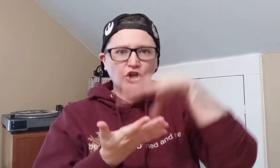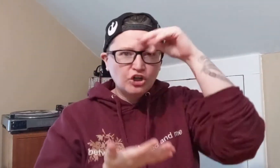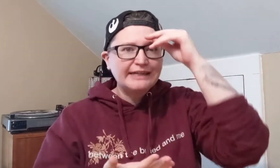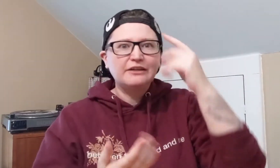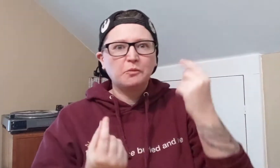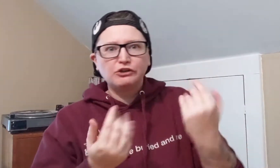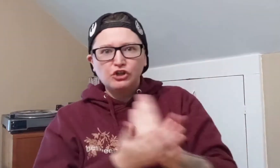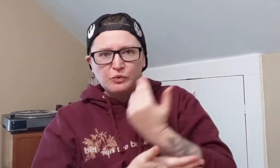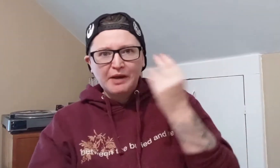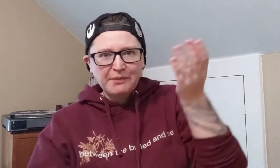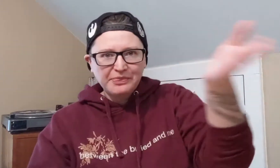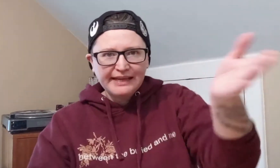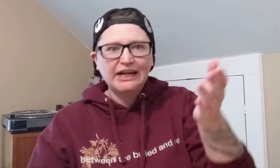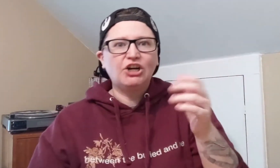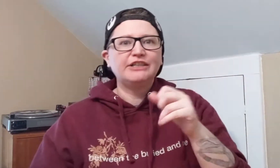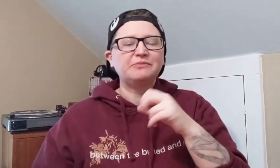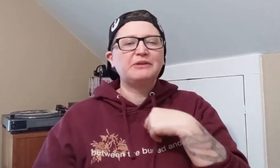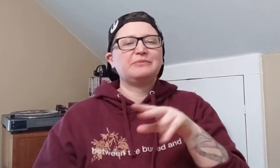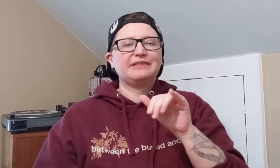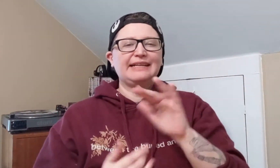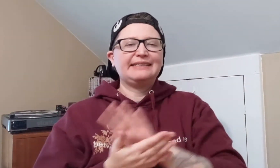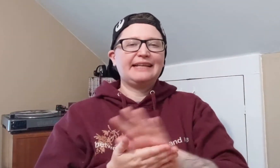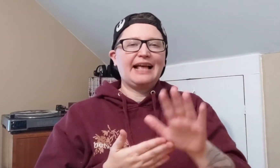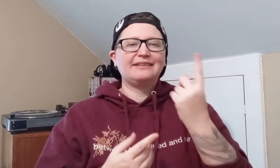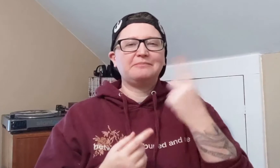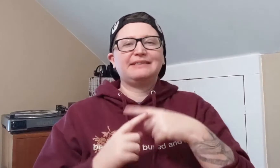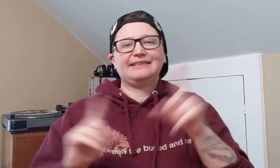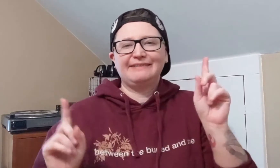exploration and learning you know what new things are out there so I thought that was